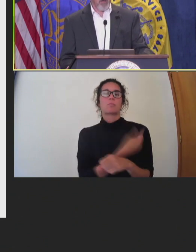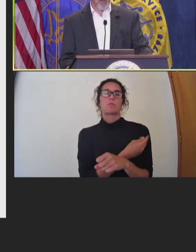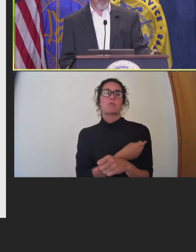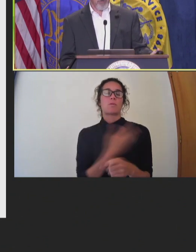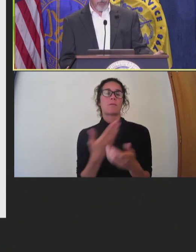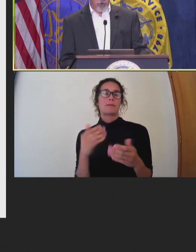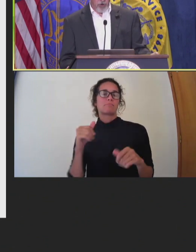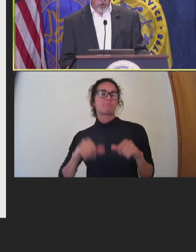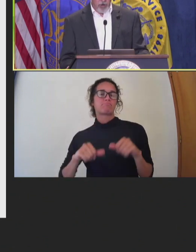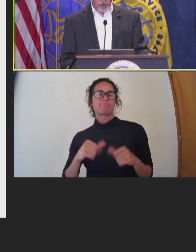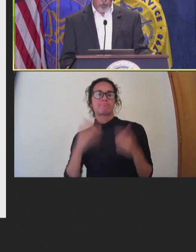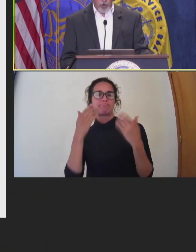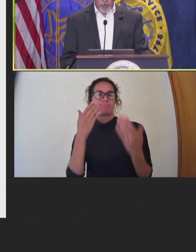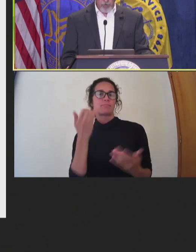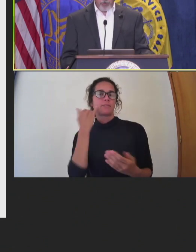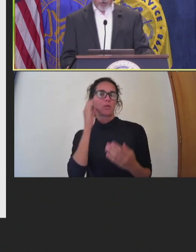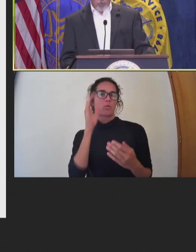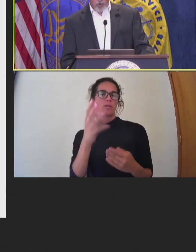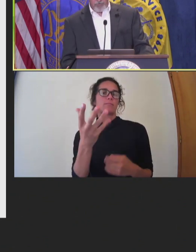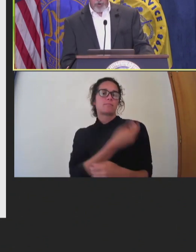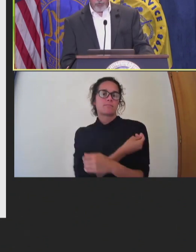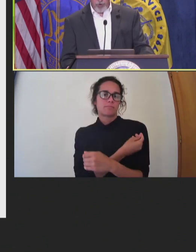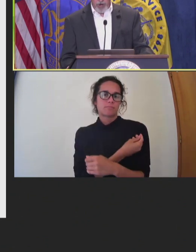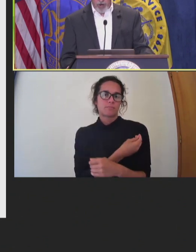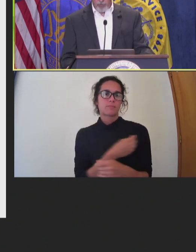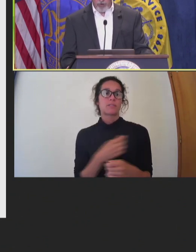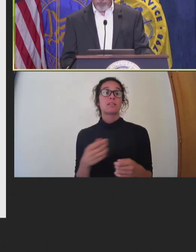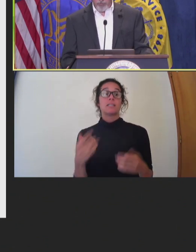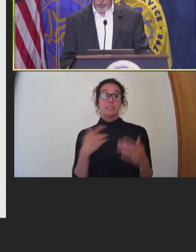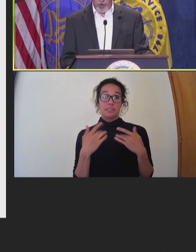Of concern, 20 percent or more of those who are at higher risk for flu-related